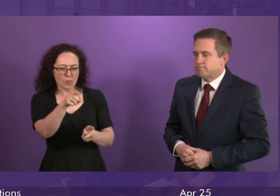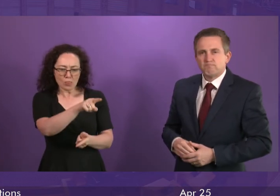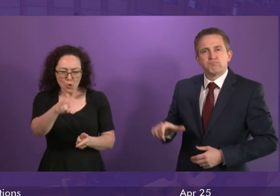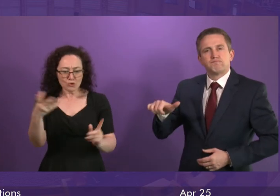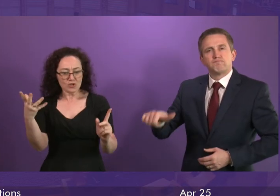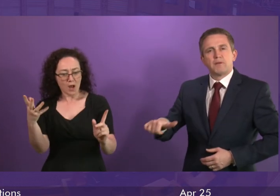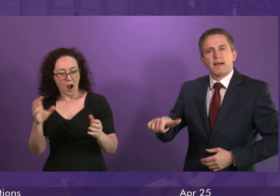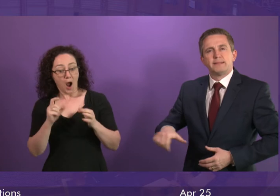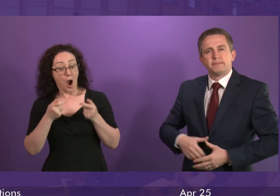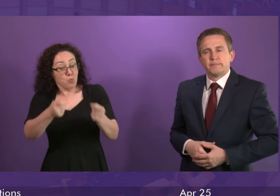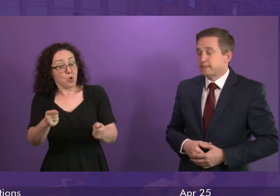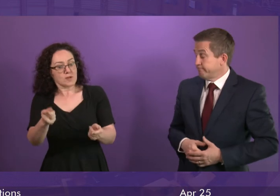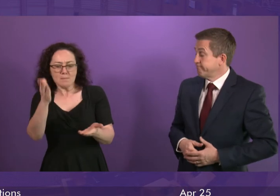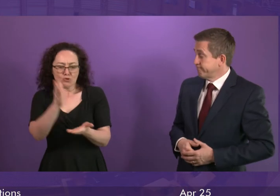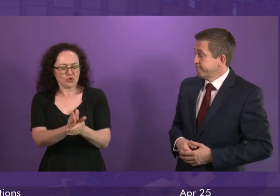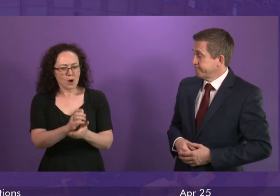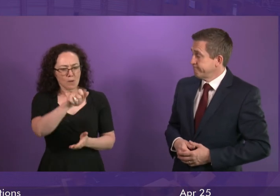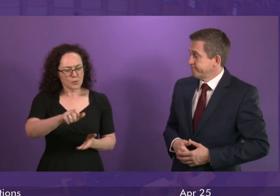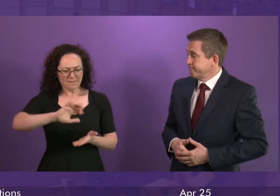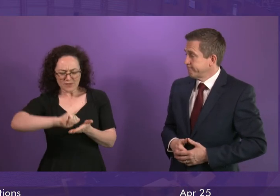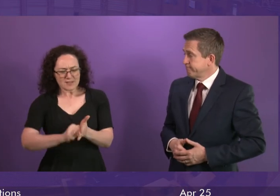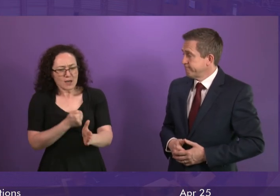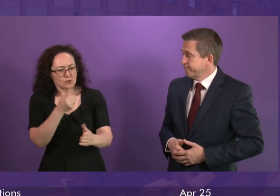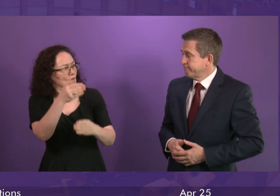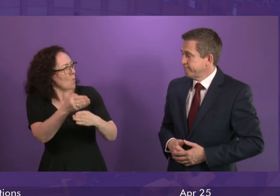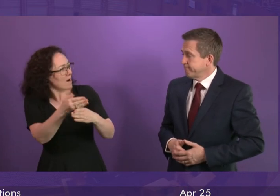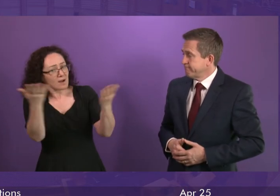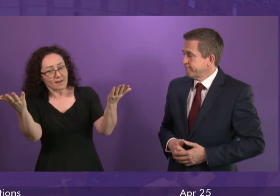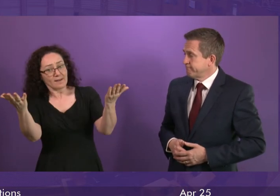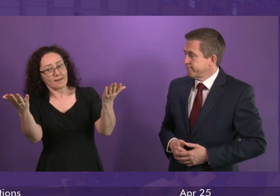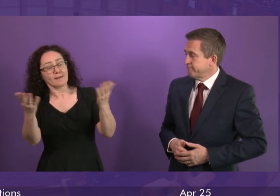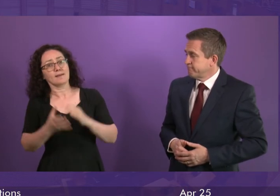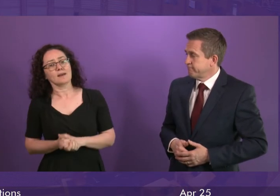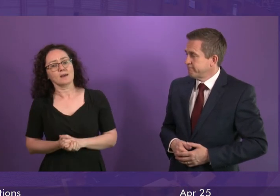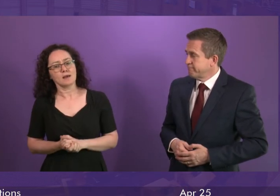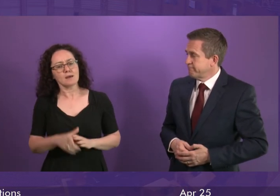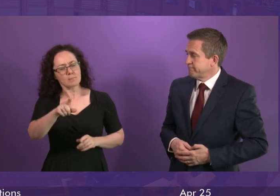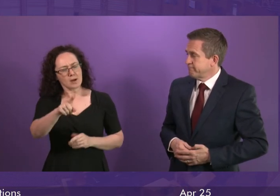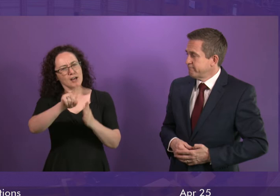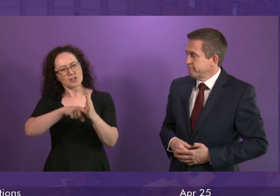the workplace. Again, I note that Jackson Carlaw has not taken on any of the facts that